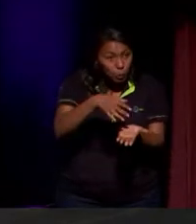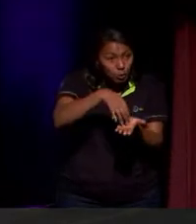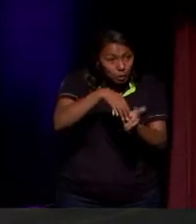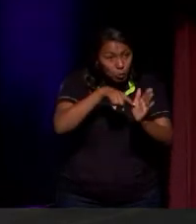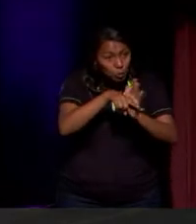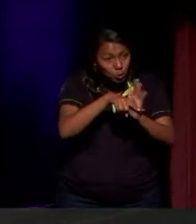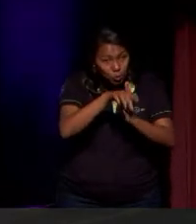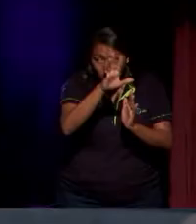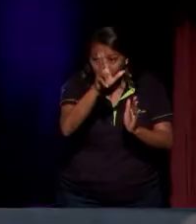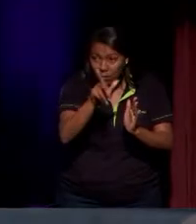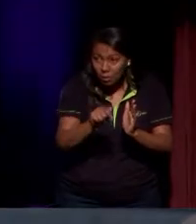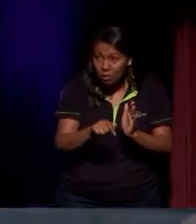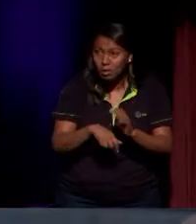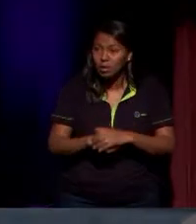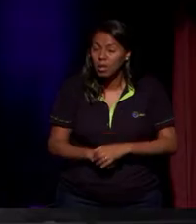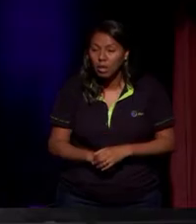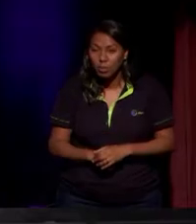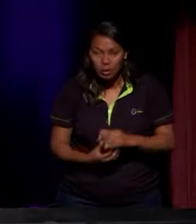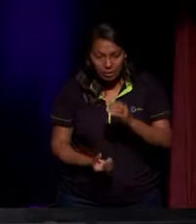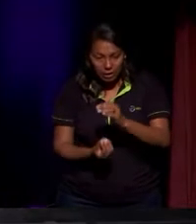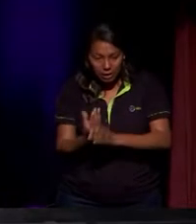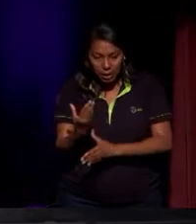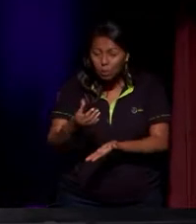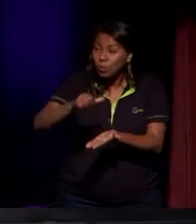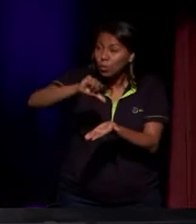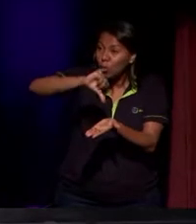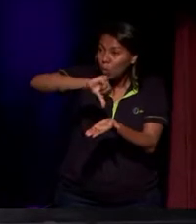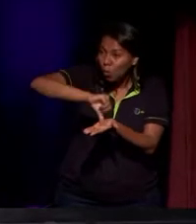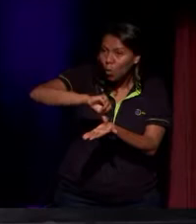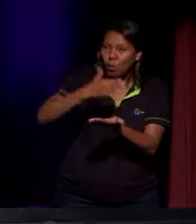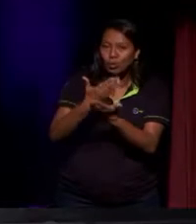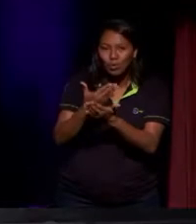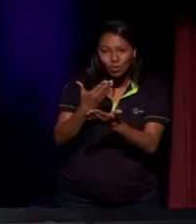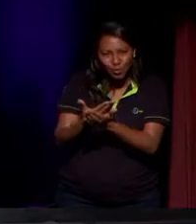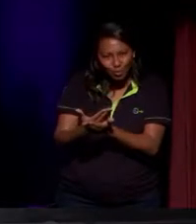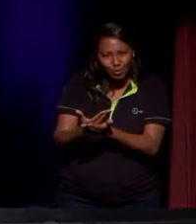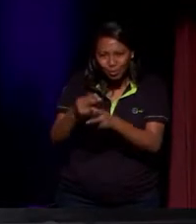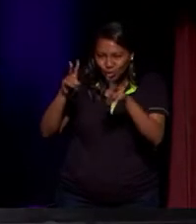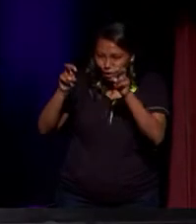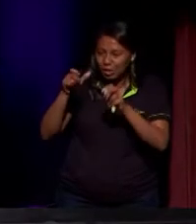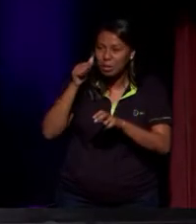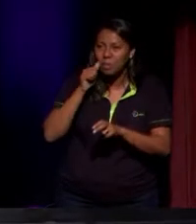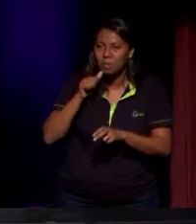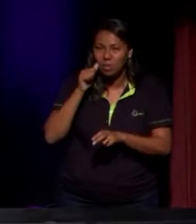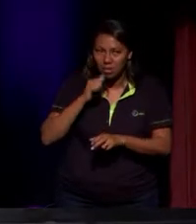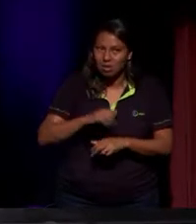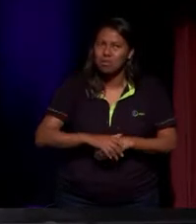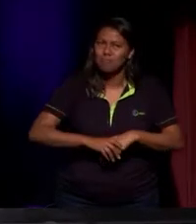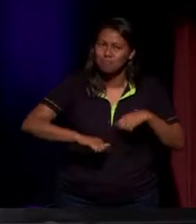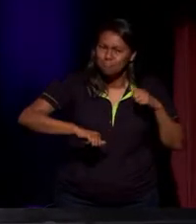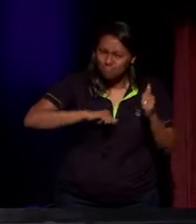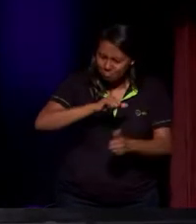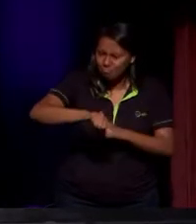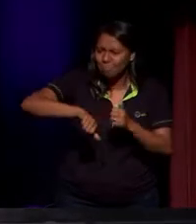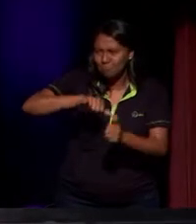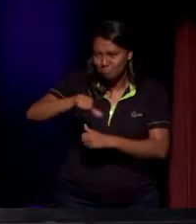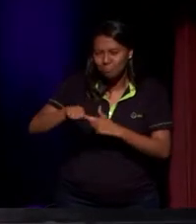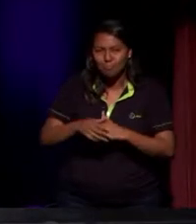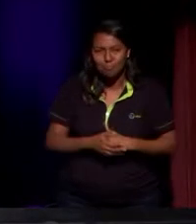we created the Center for Women's Studies and we started to participate of an organization which has changed a lot, WLSA, Women and Law in Southern Africa,